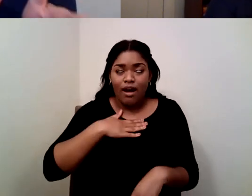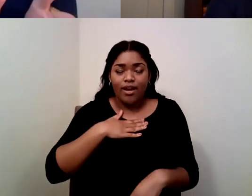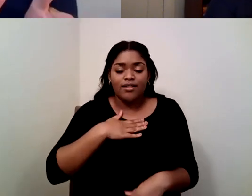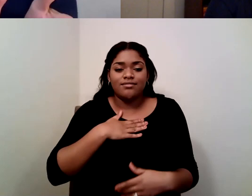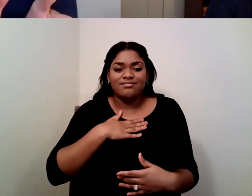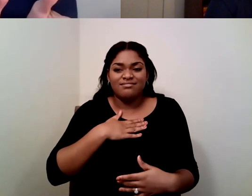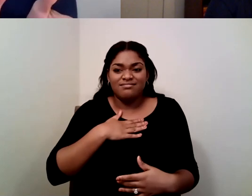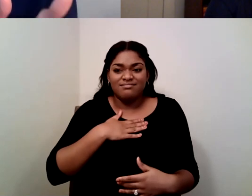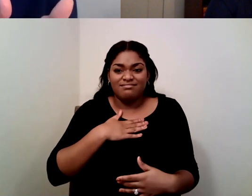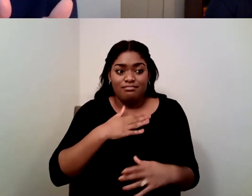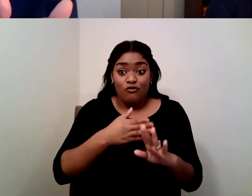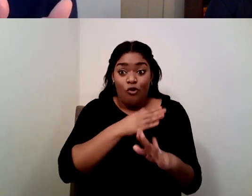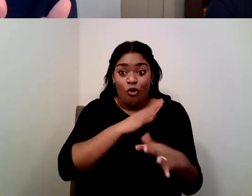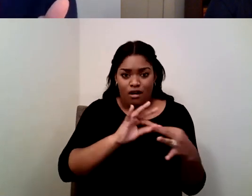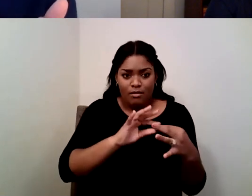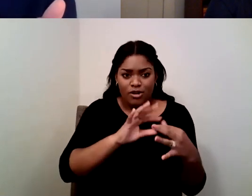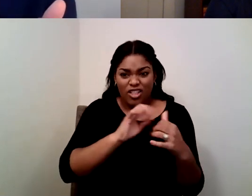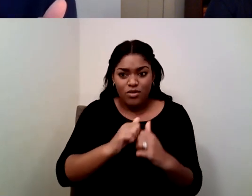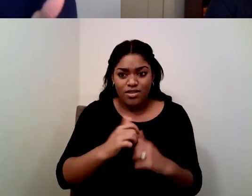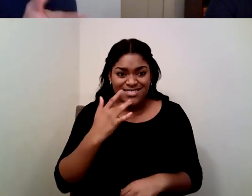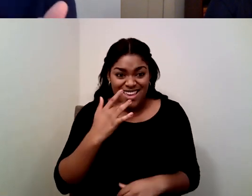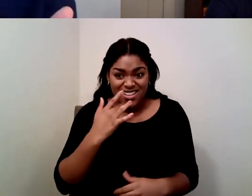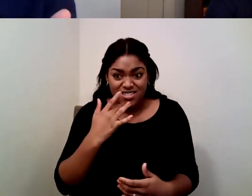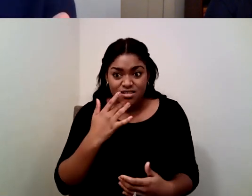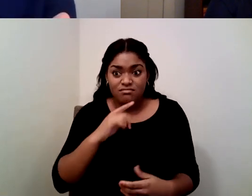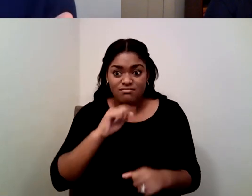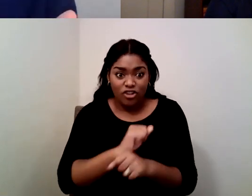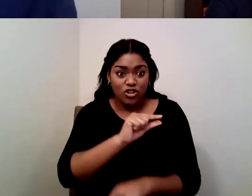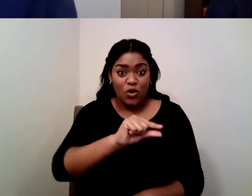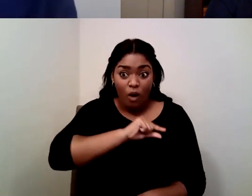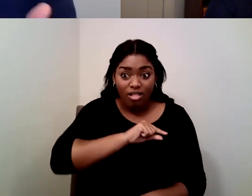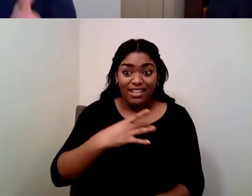early comments on this idea of making sure that it was quality and that we like the taste,